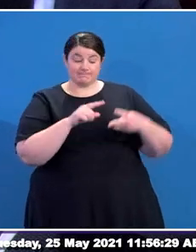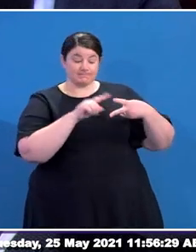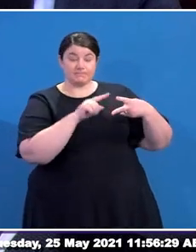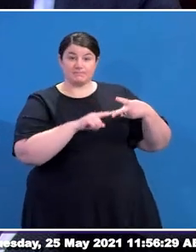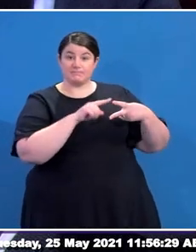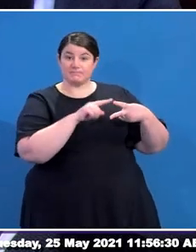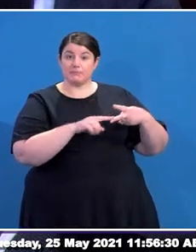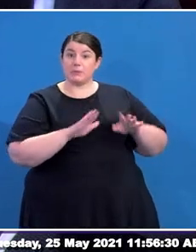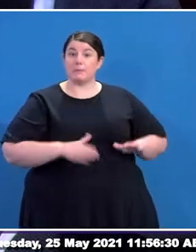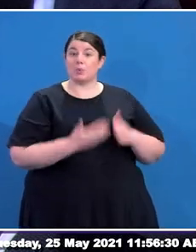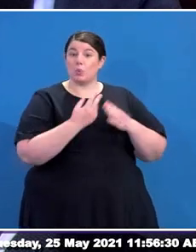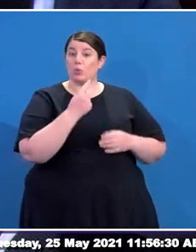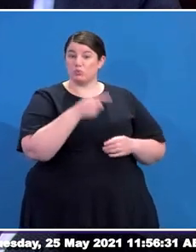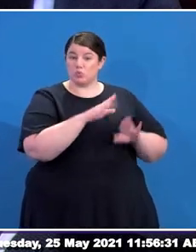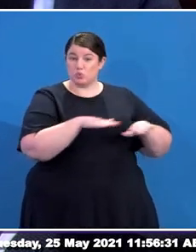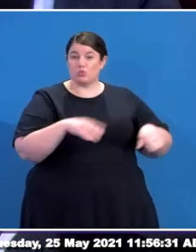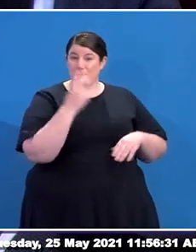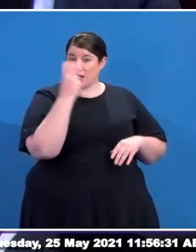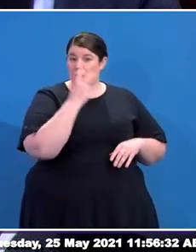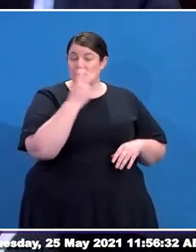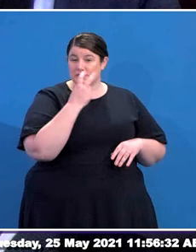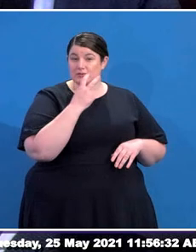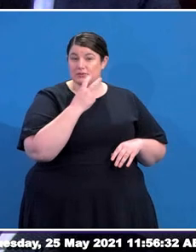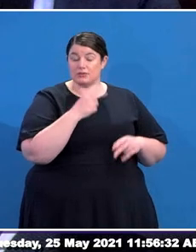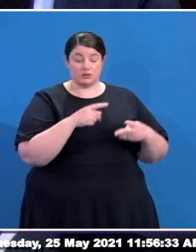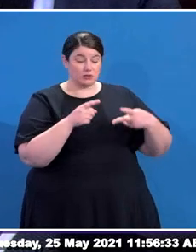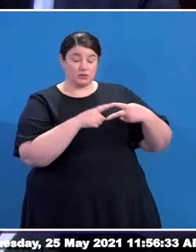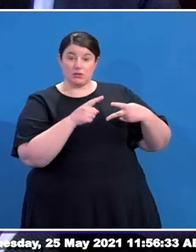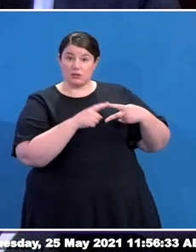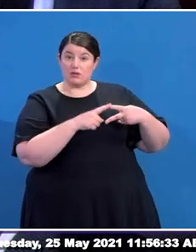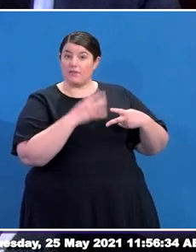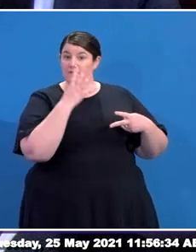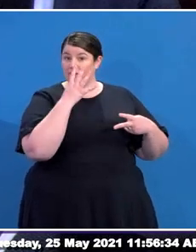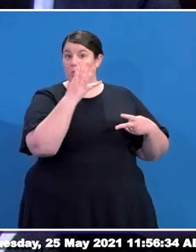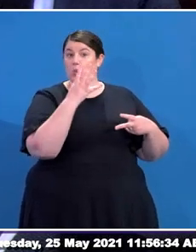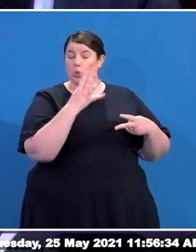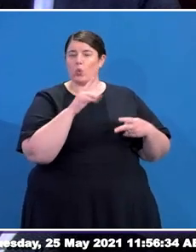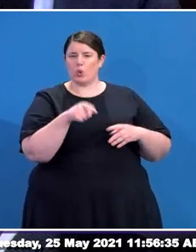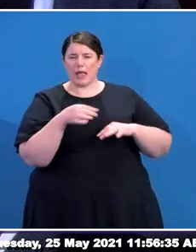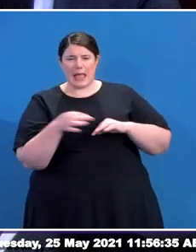were born blind. SOPHIA: Yap. And when Carl was about four years old, you and your husband noticed